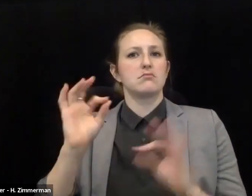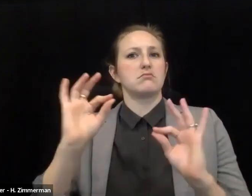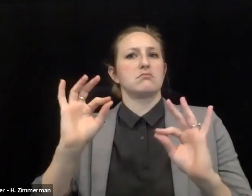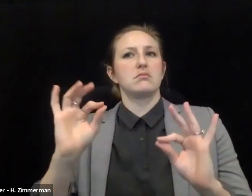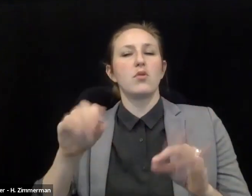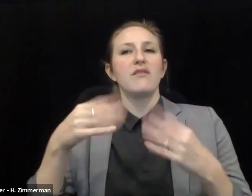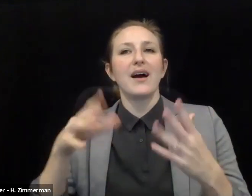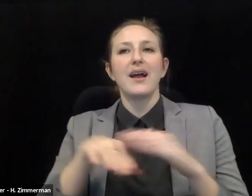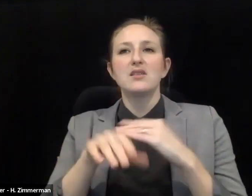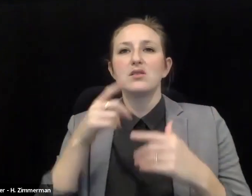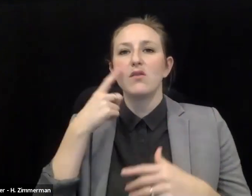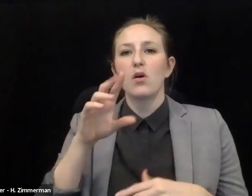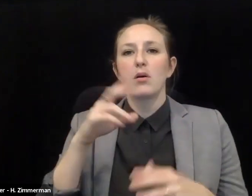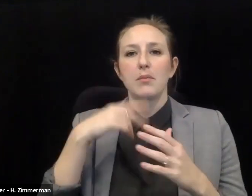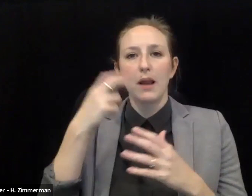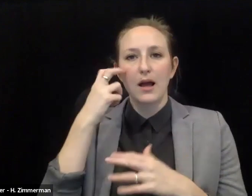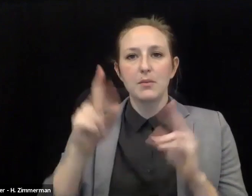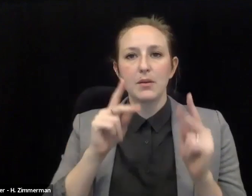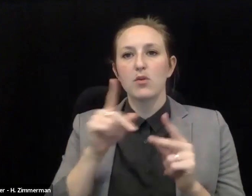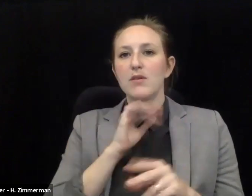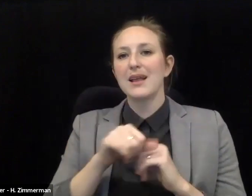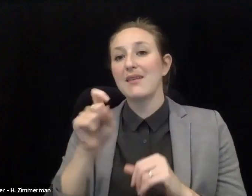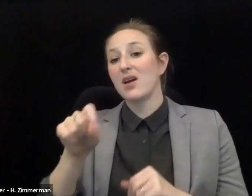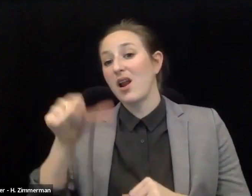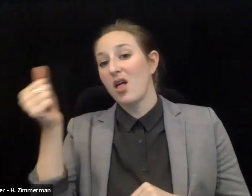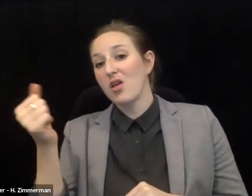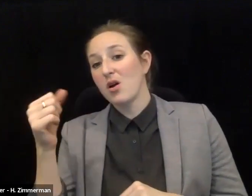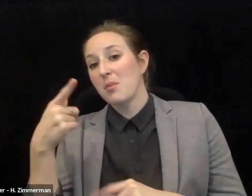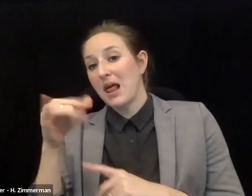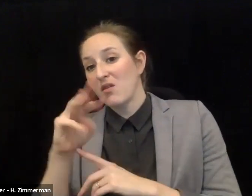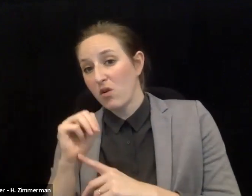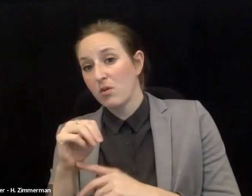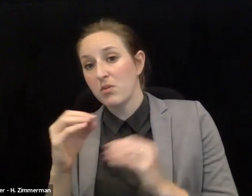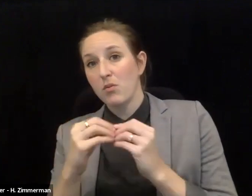and it really has to be another platform that's more responsive mean we use zoom think there's